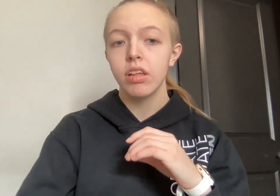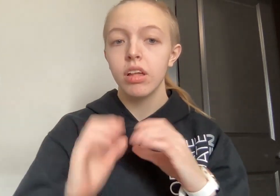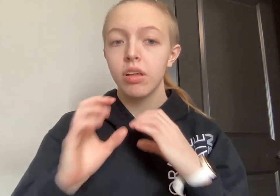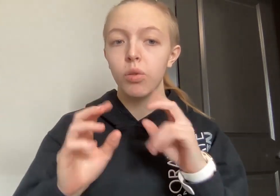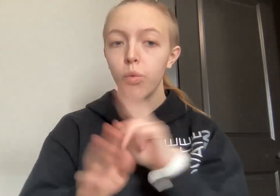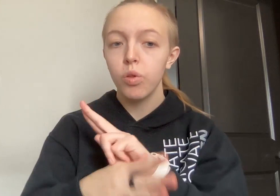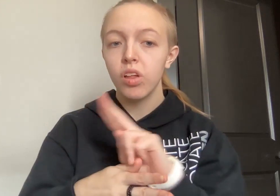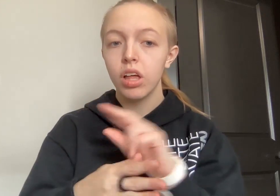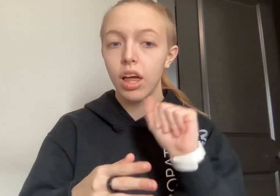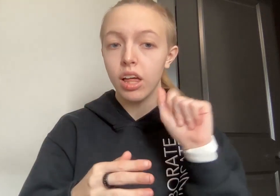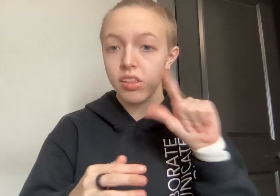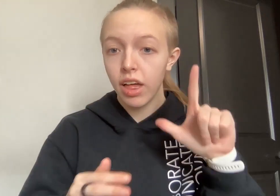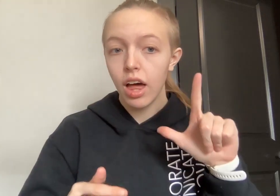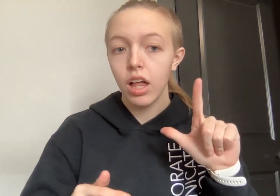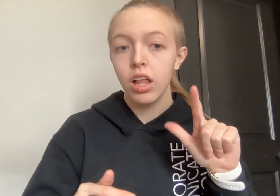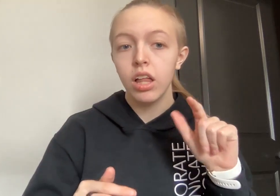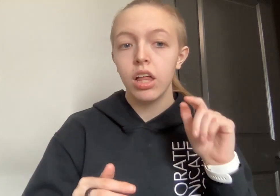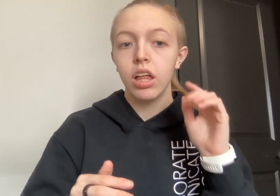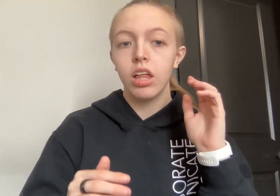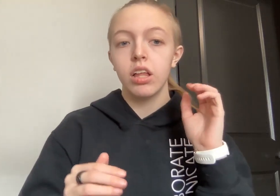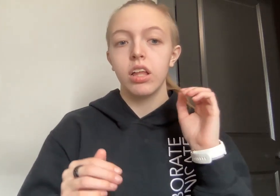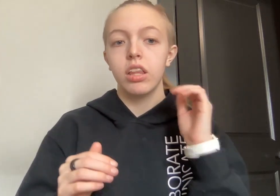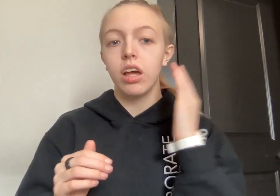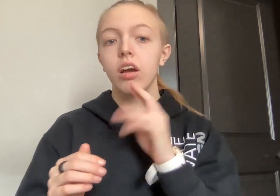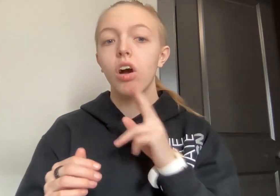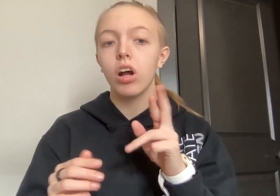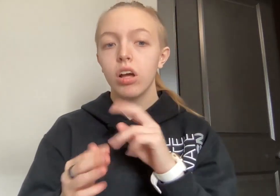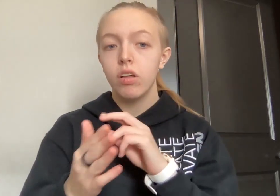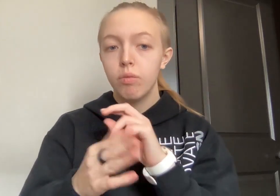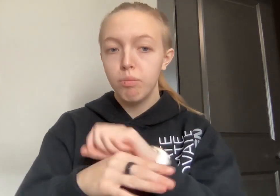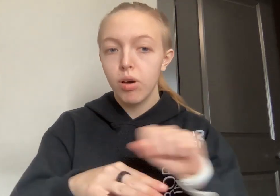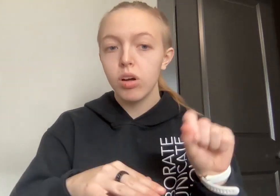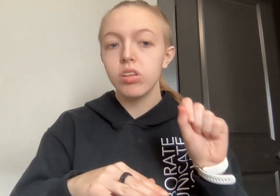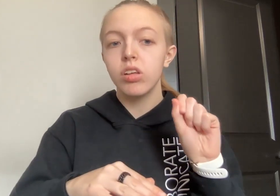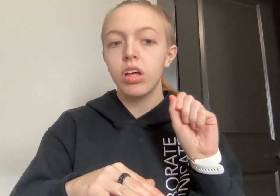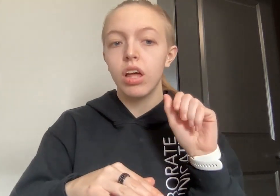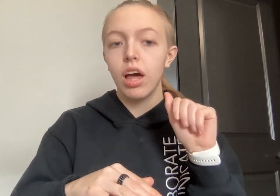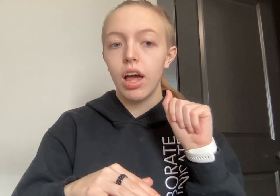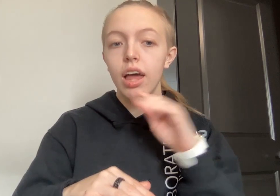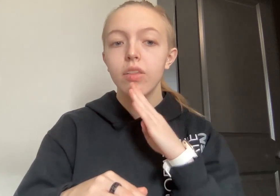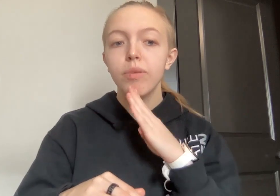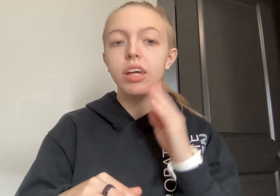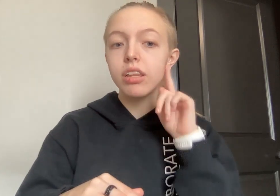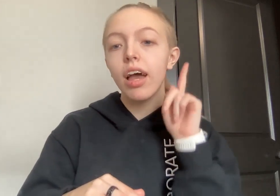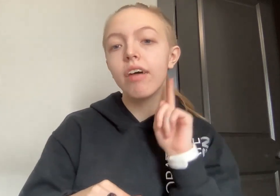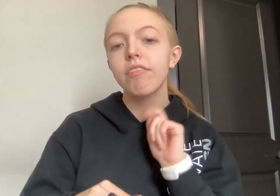In communicating using ASL they are marked as being deaf.